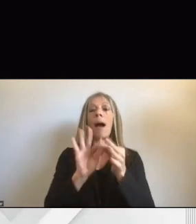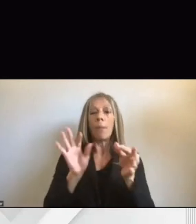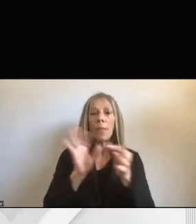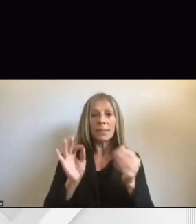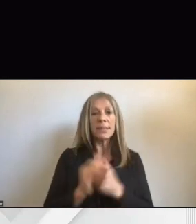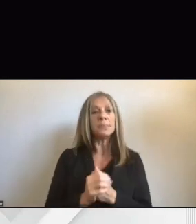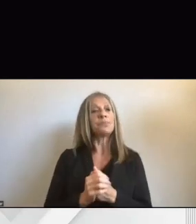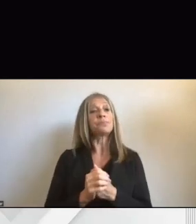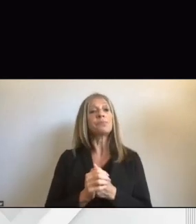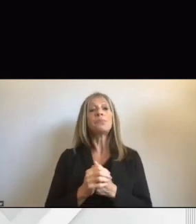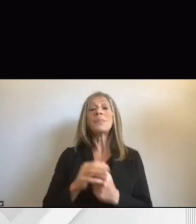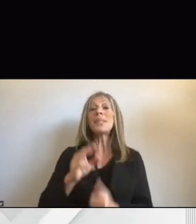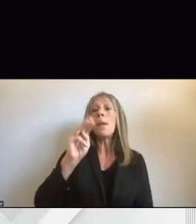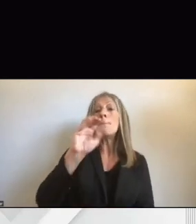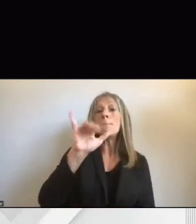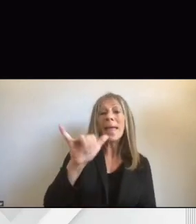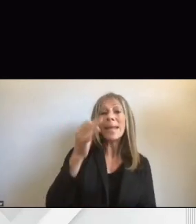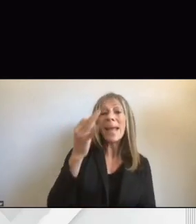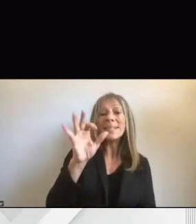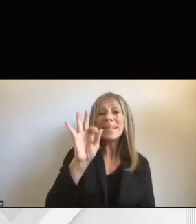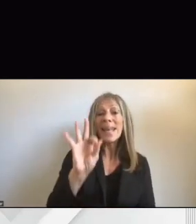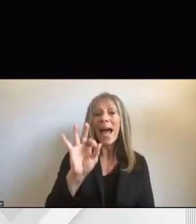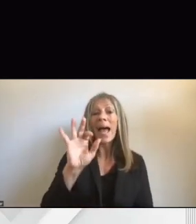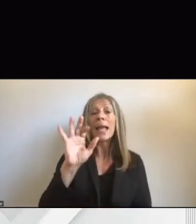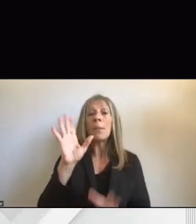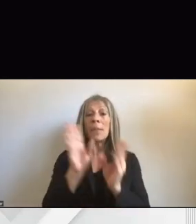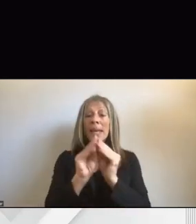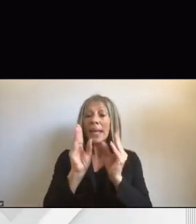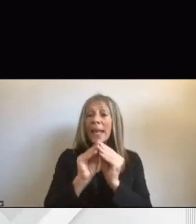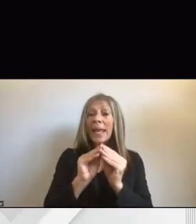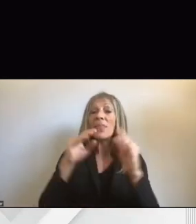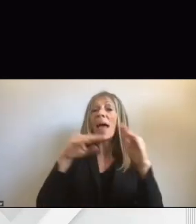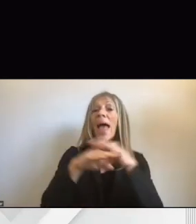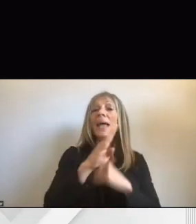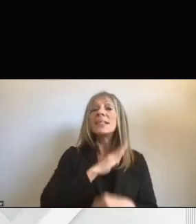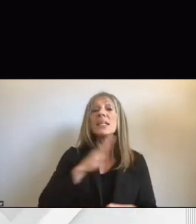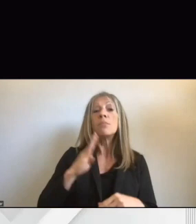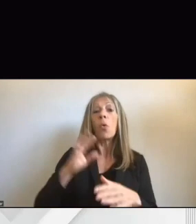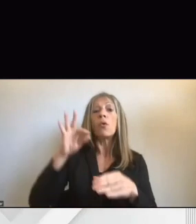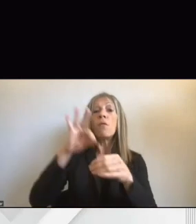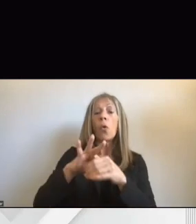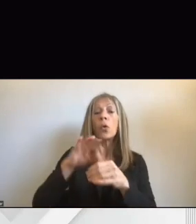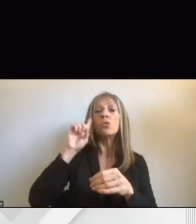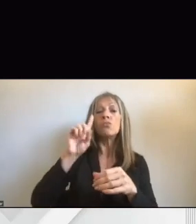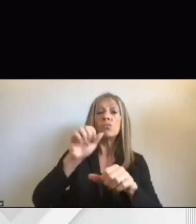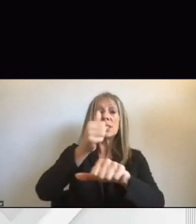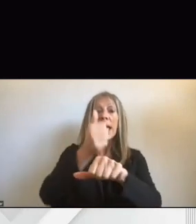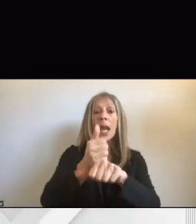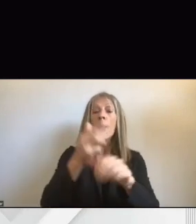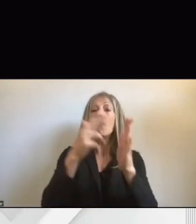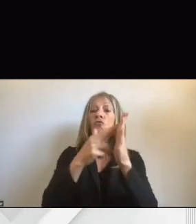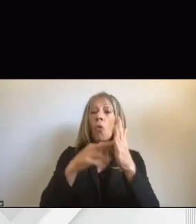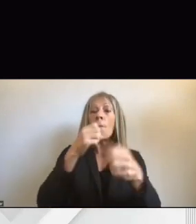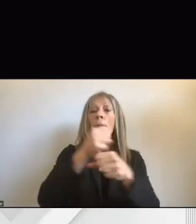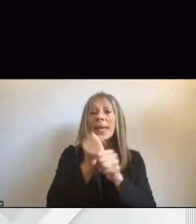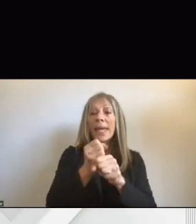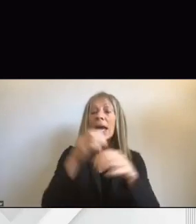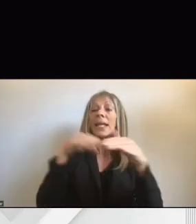At its May 1999 meeting, the Access Board voted to reinitiate rulemaking on accessible pedestrian